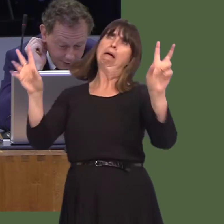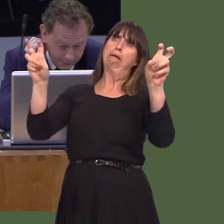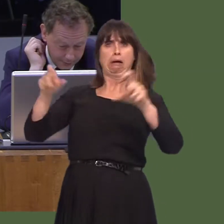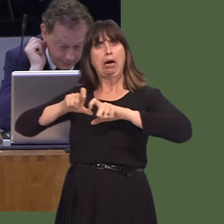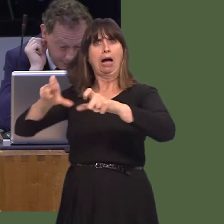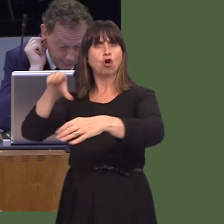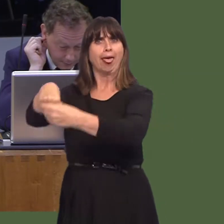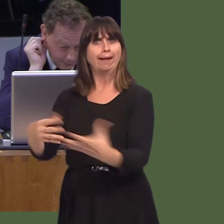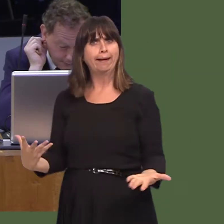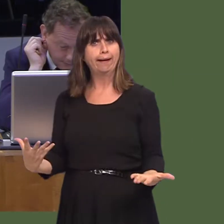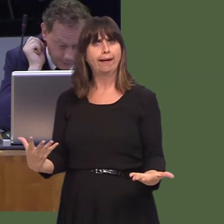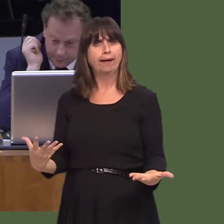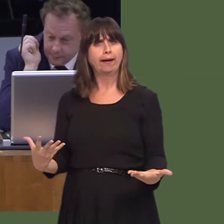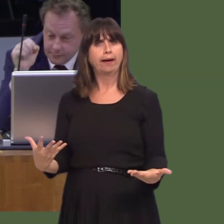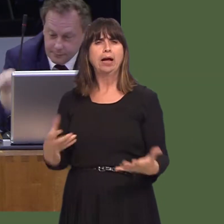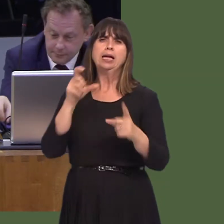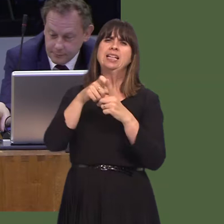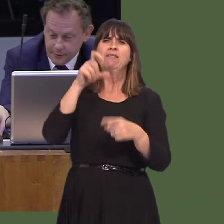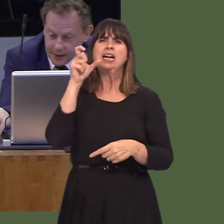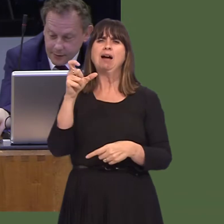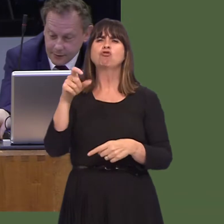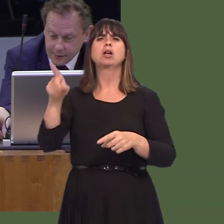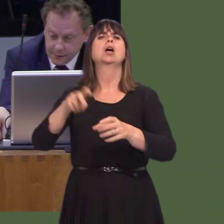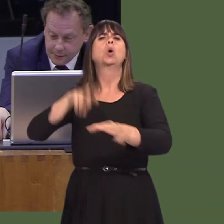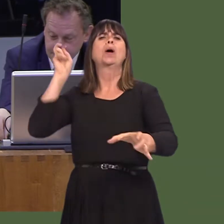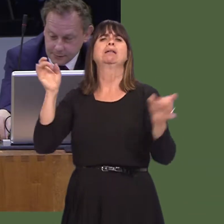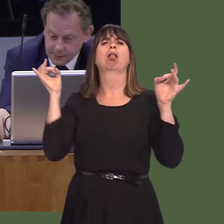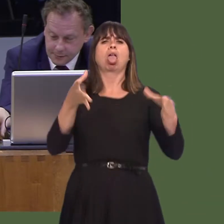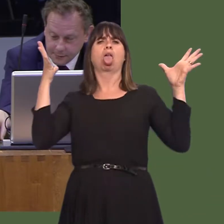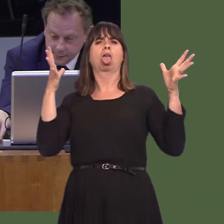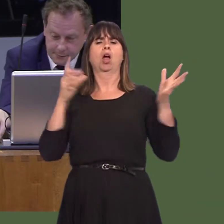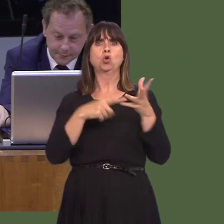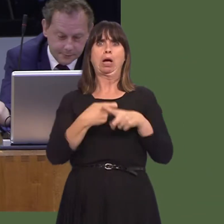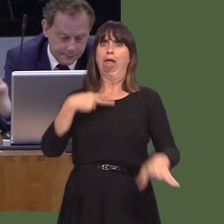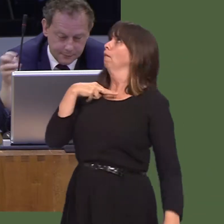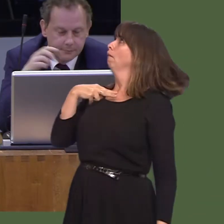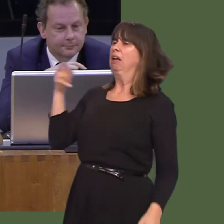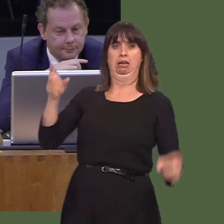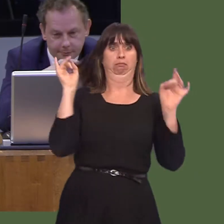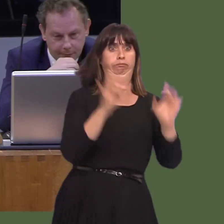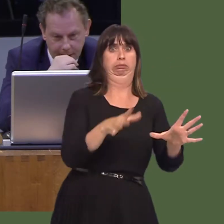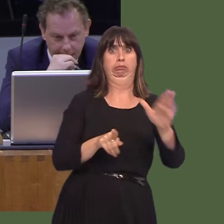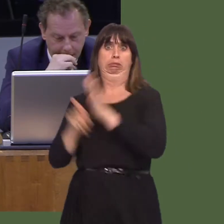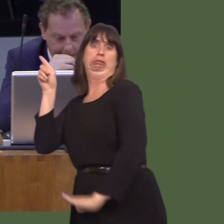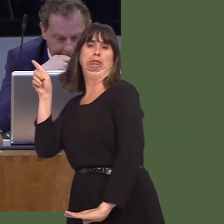David Cameron abandoned the UK, unwilling to carry out the democratic wishes of the electorate.